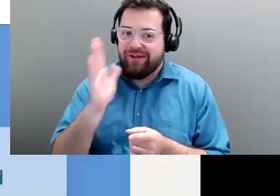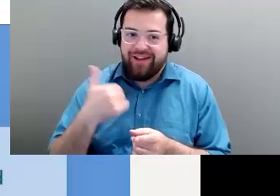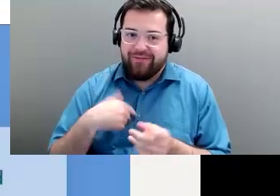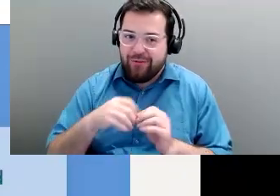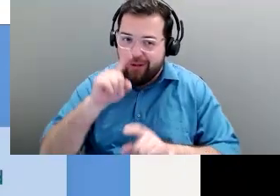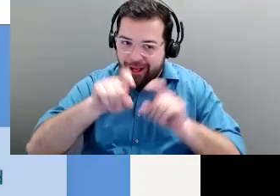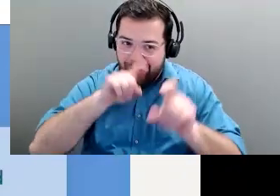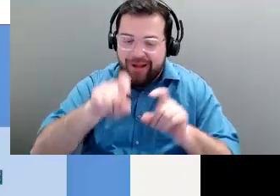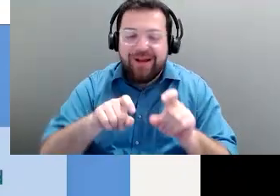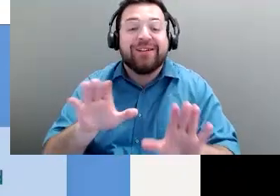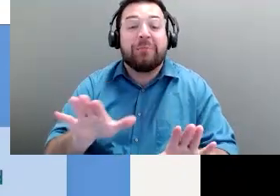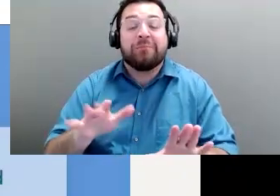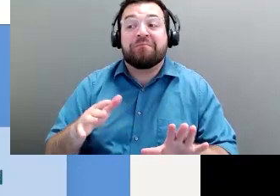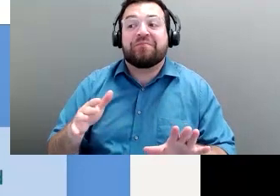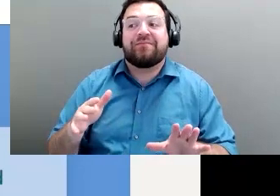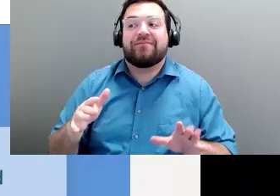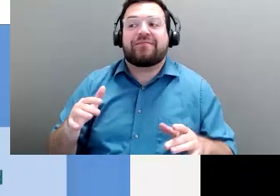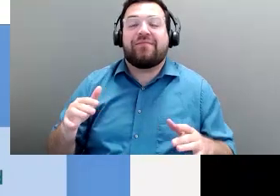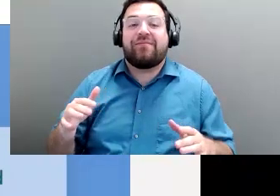So I'm going to just,